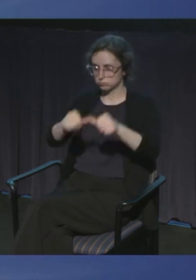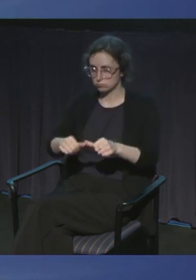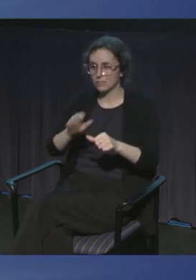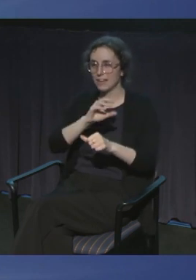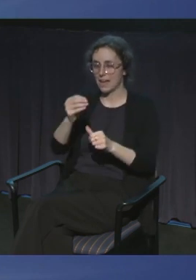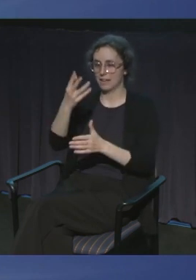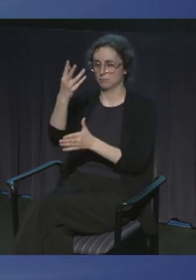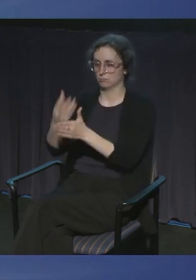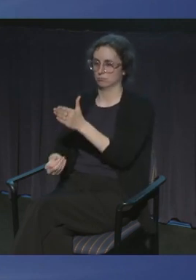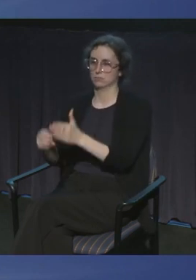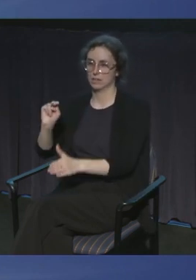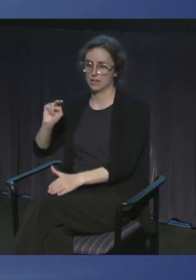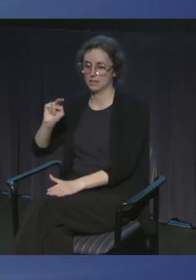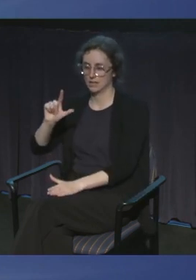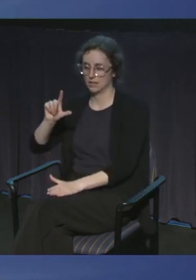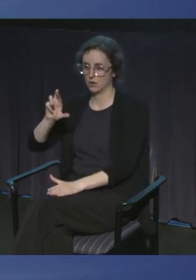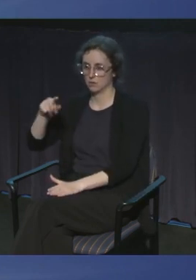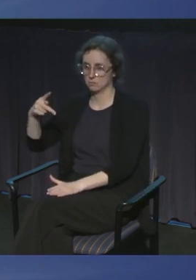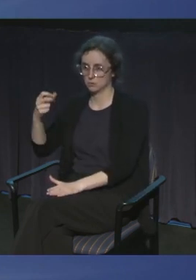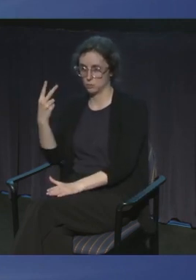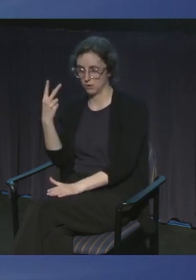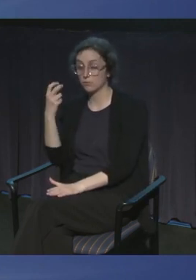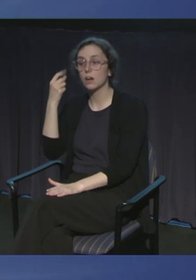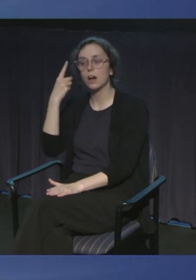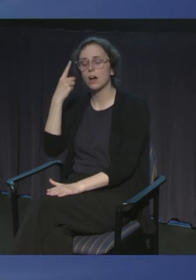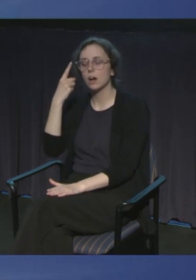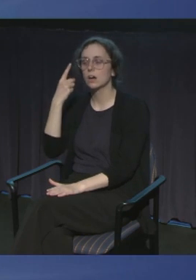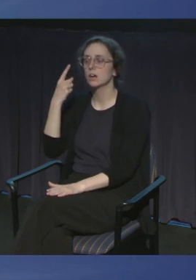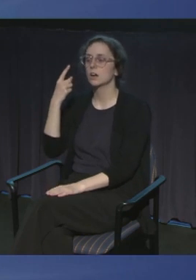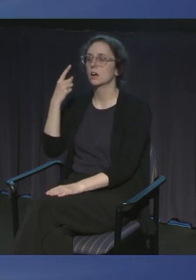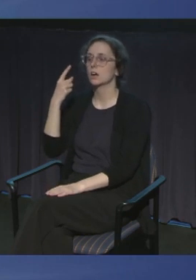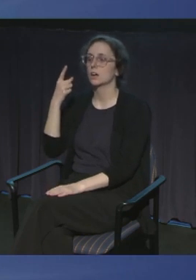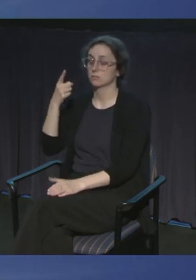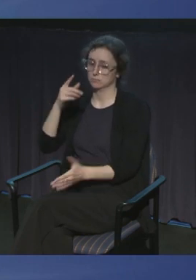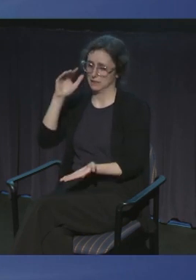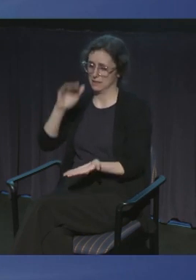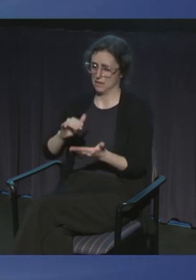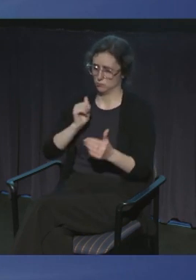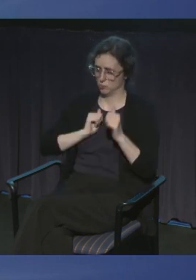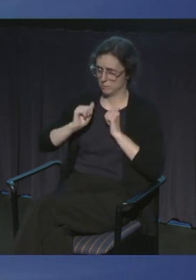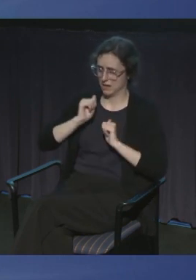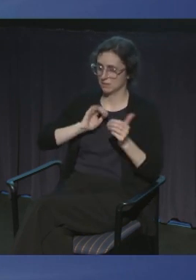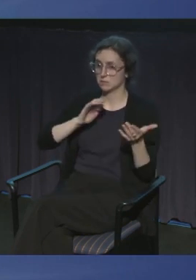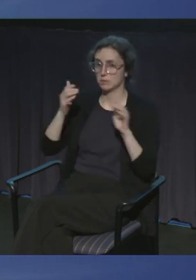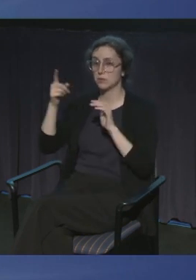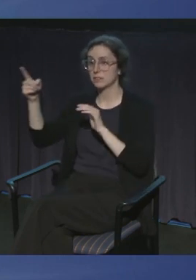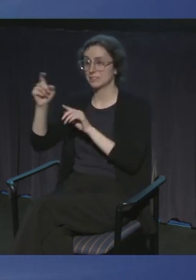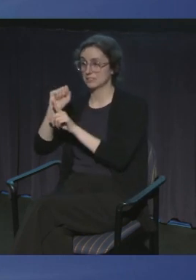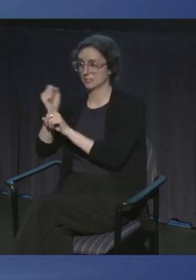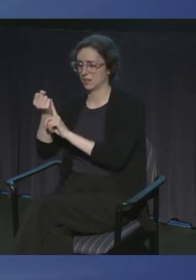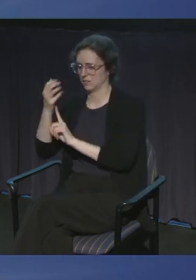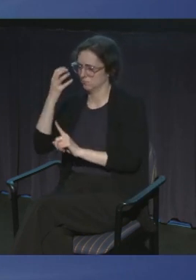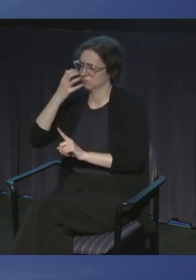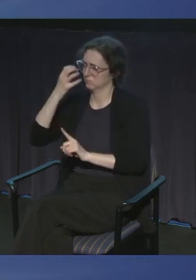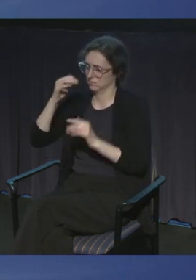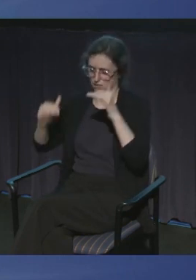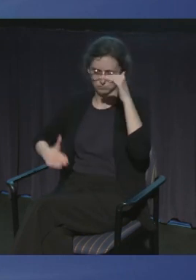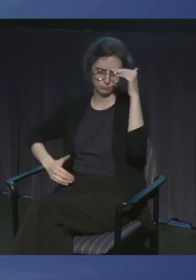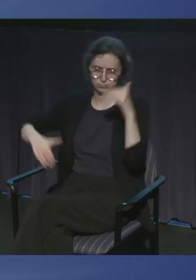LOST IN THE ABSENCE OF NRP 12.